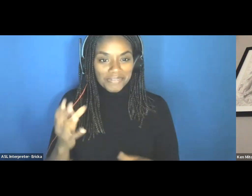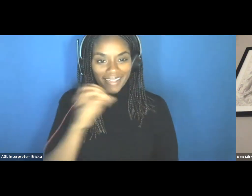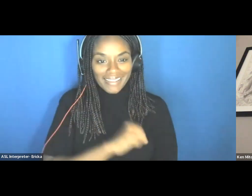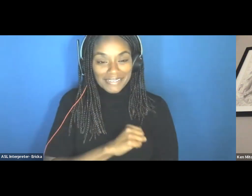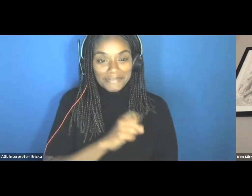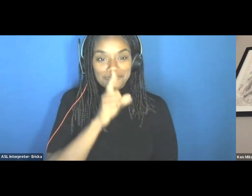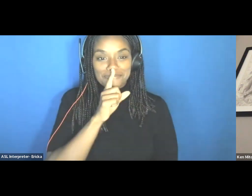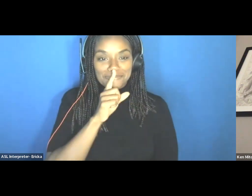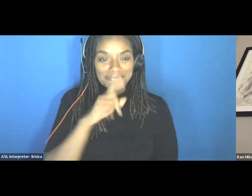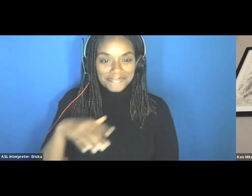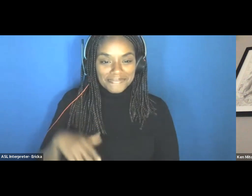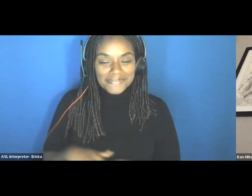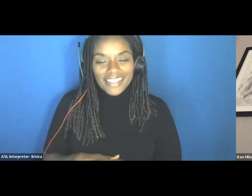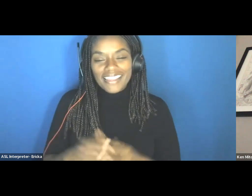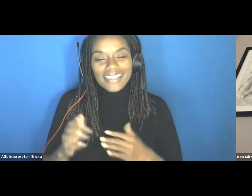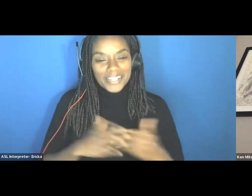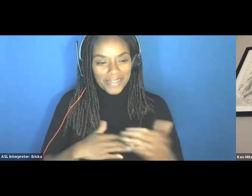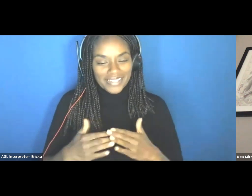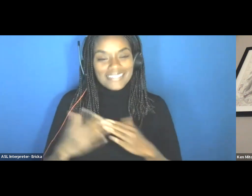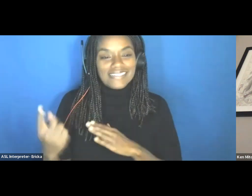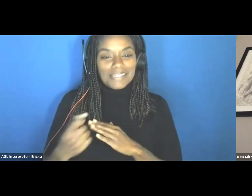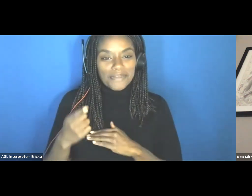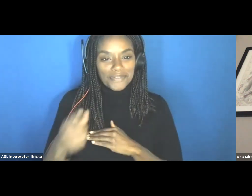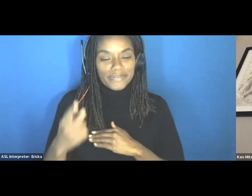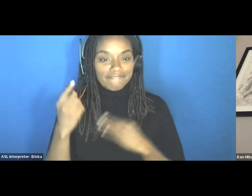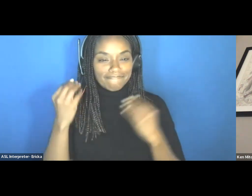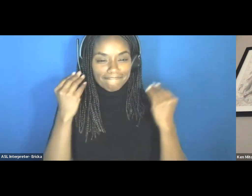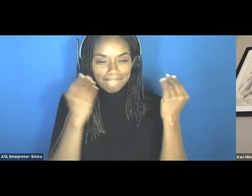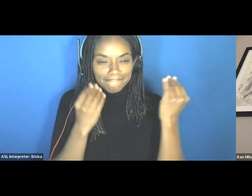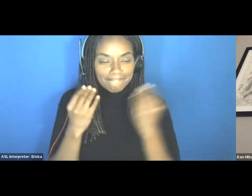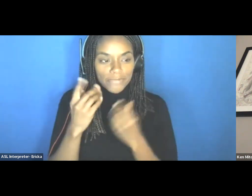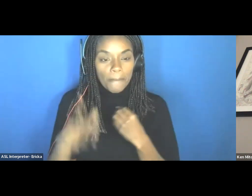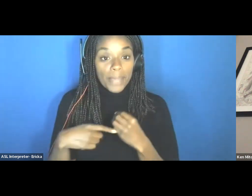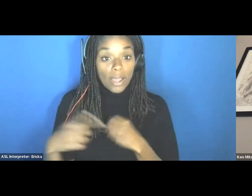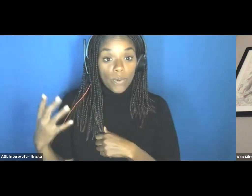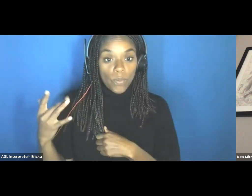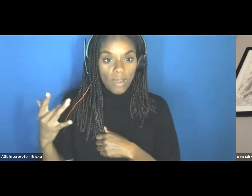You got to catch me on that.